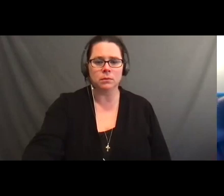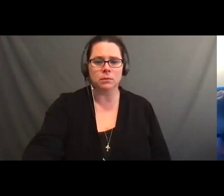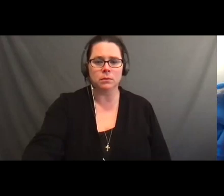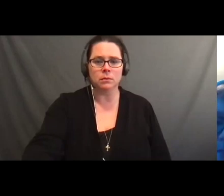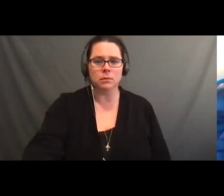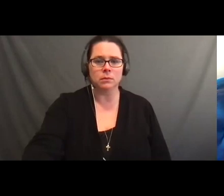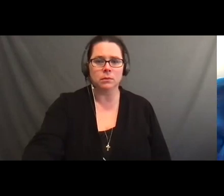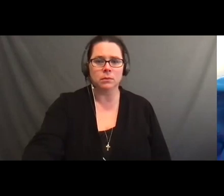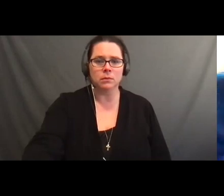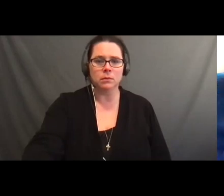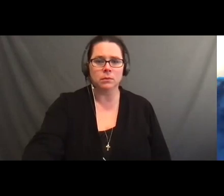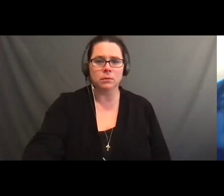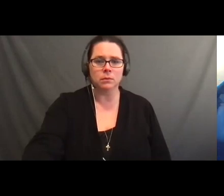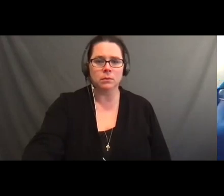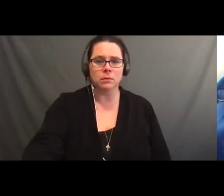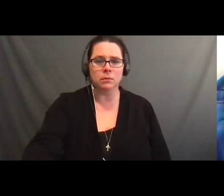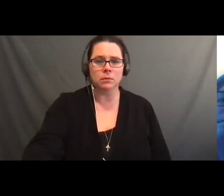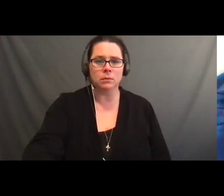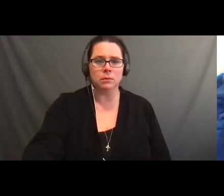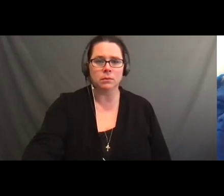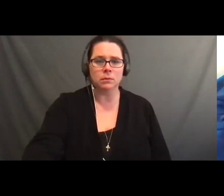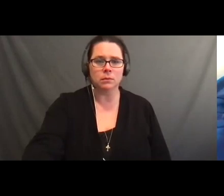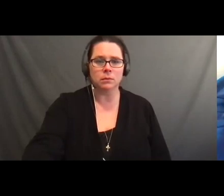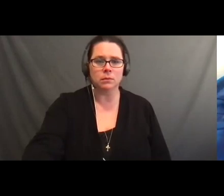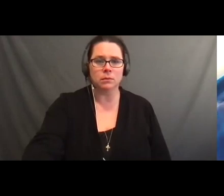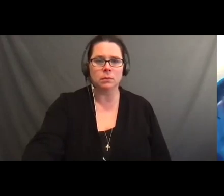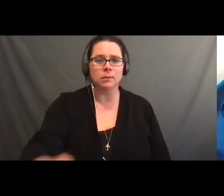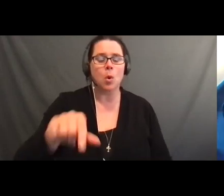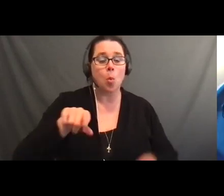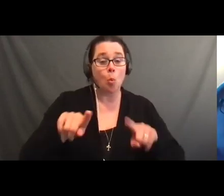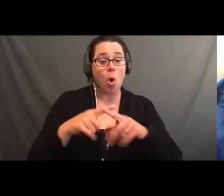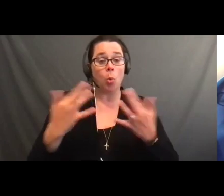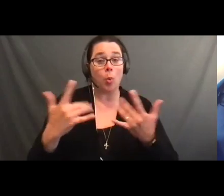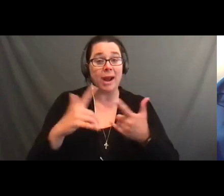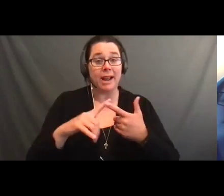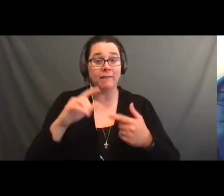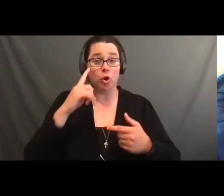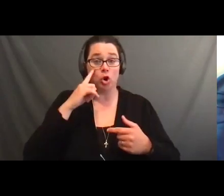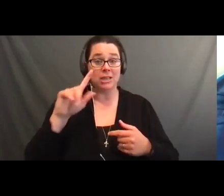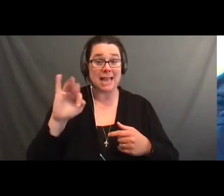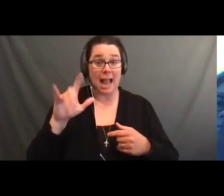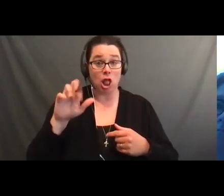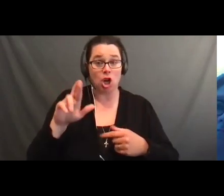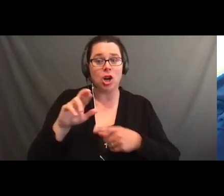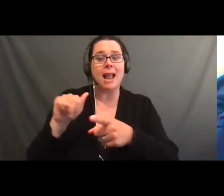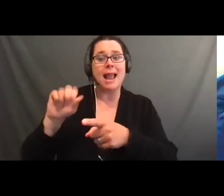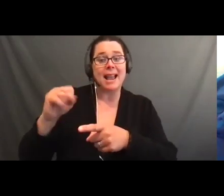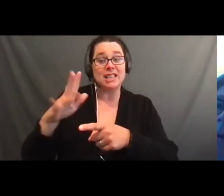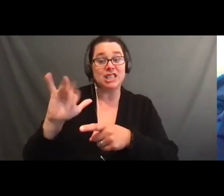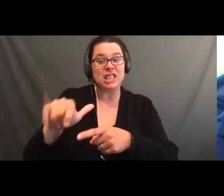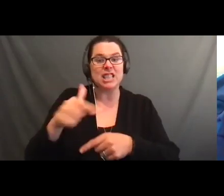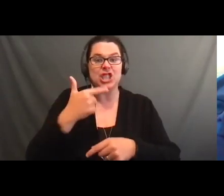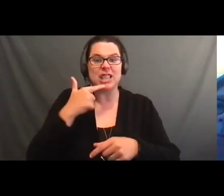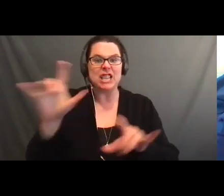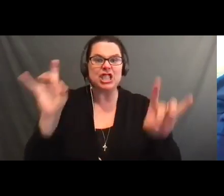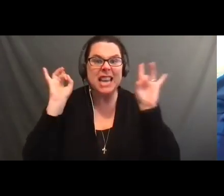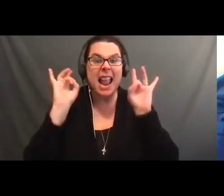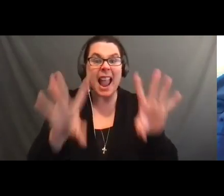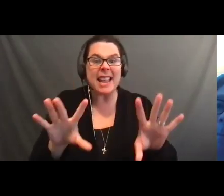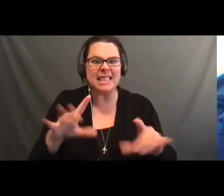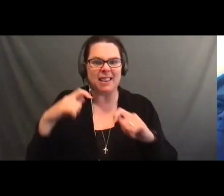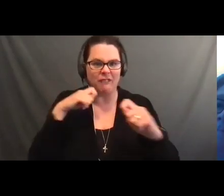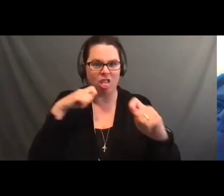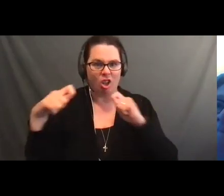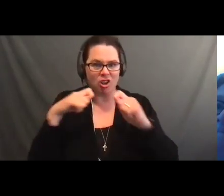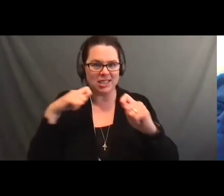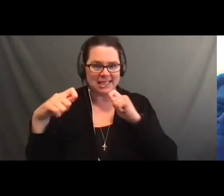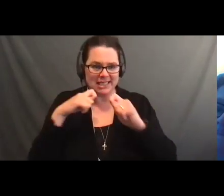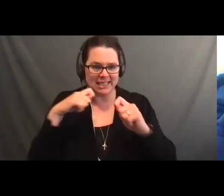And while we wait for Tyler, Ashley did share in the chat that she hates flossing.